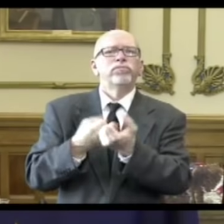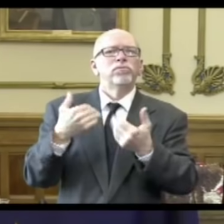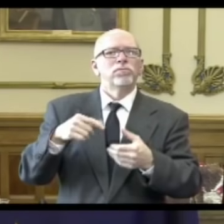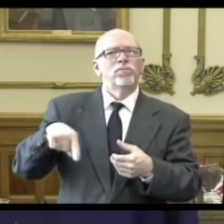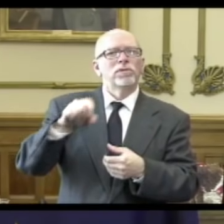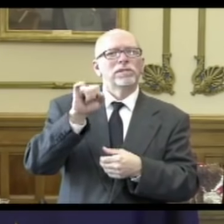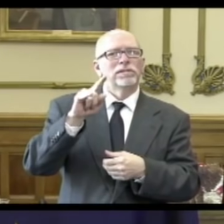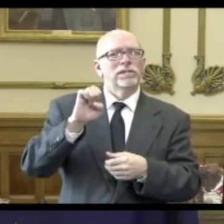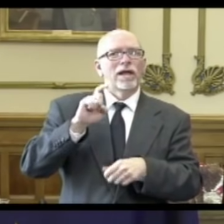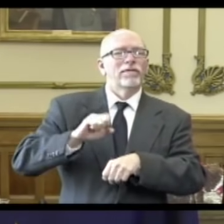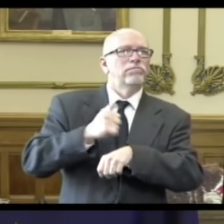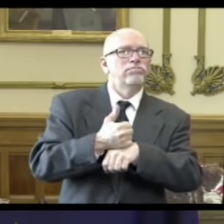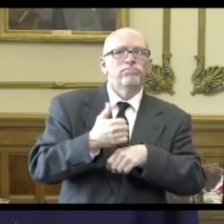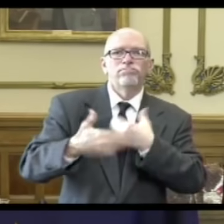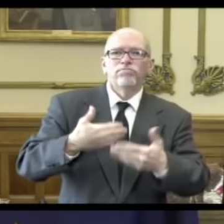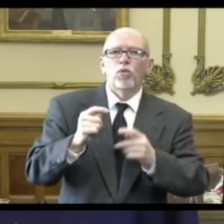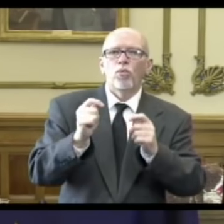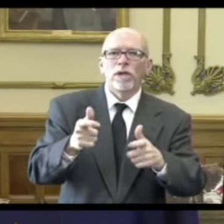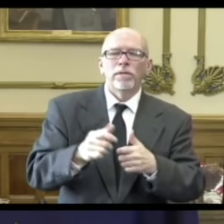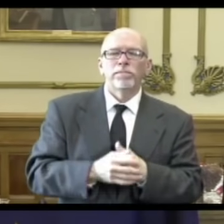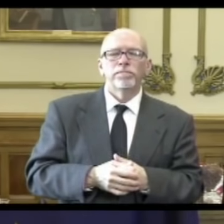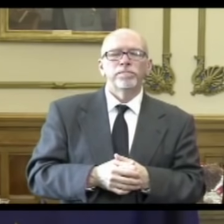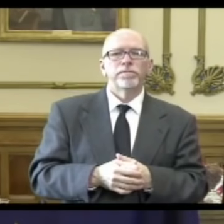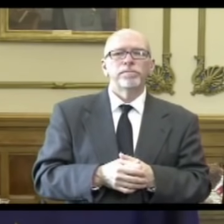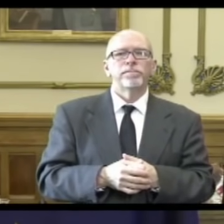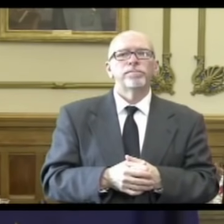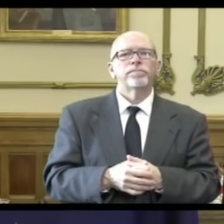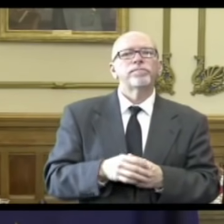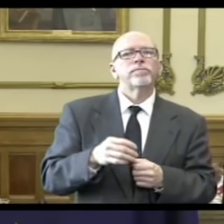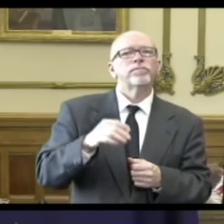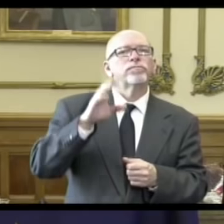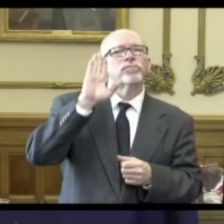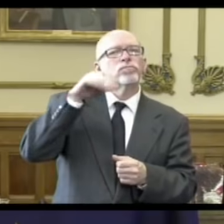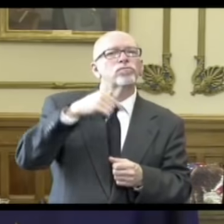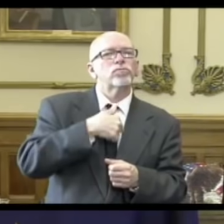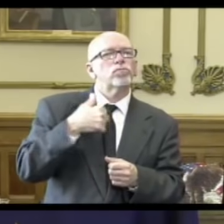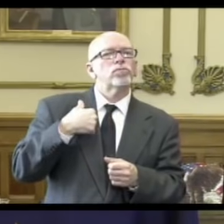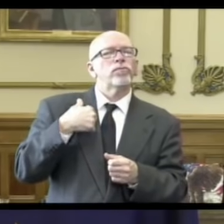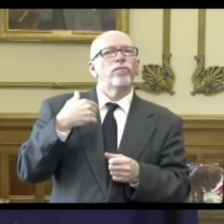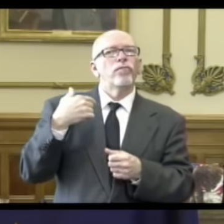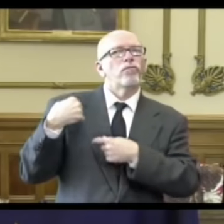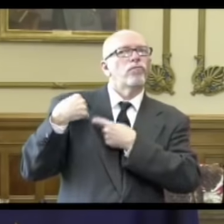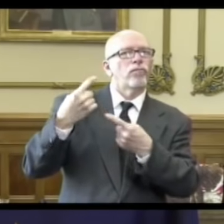EVERY DAY BUT ALSO IN THIS TIME FOOD AND GROUND AS THOSE